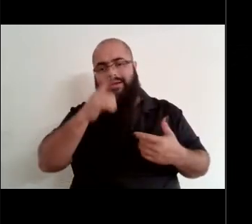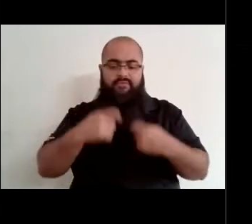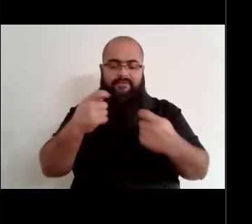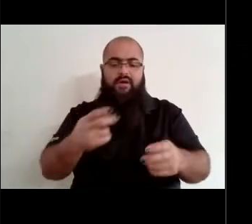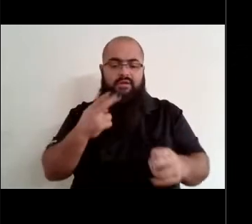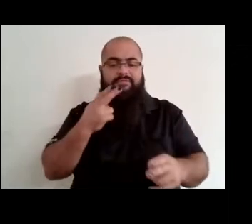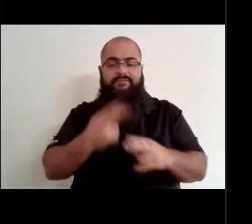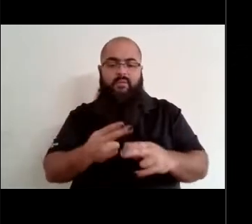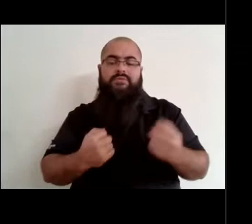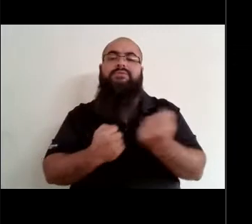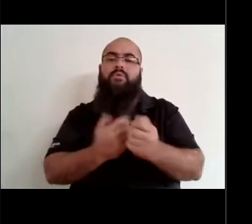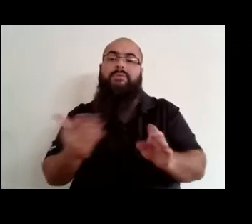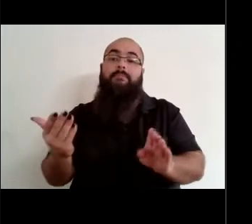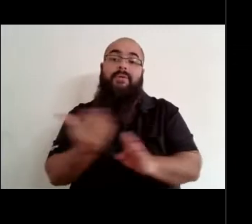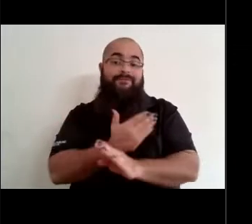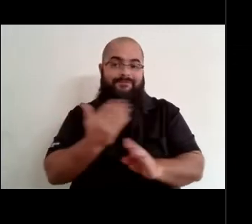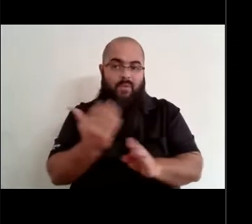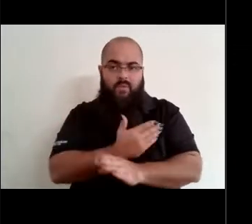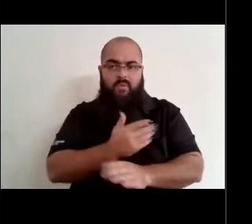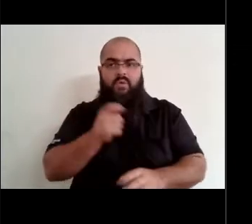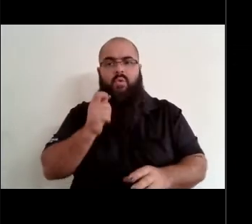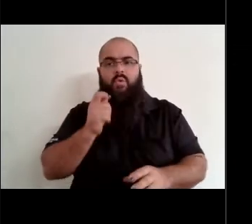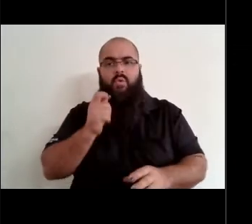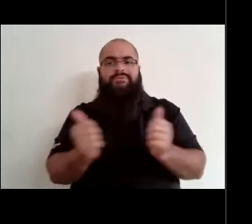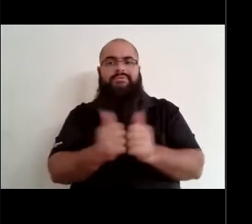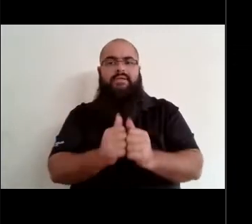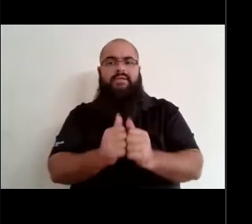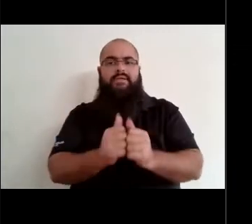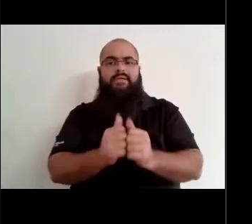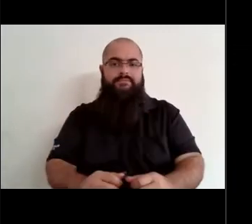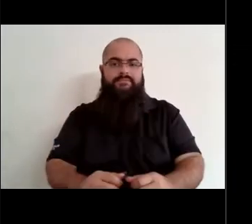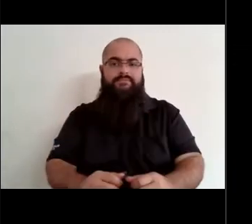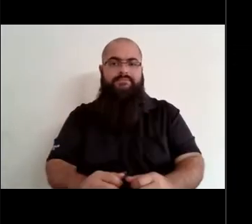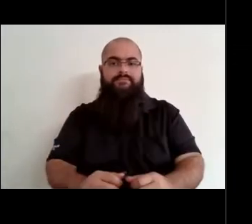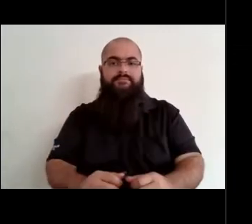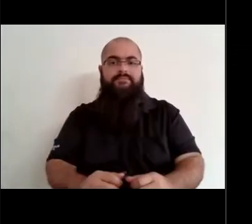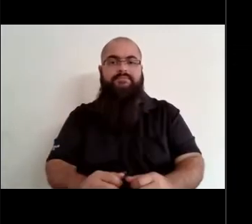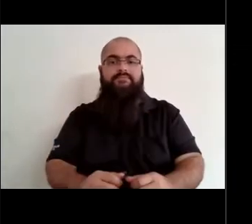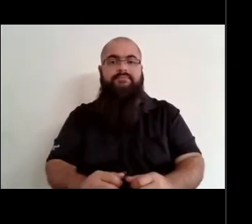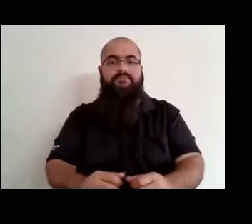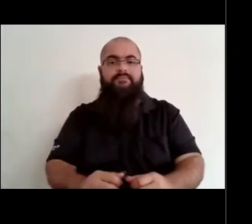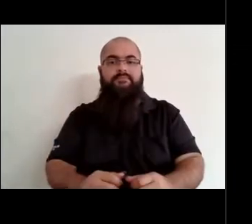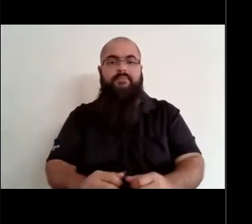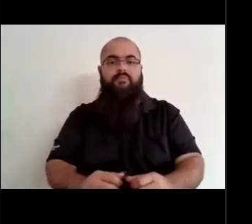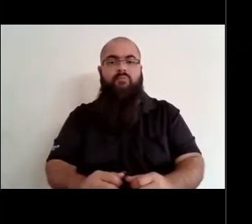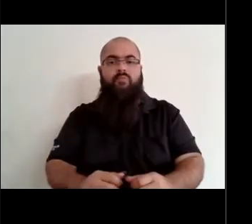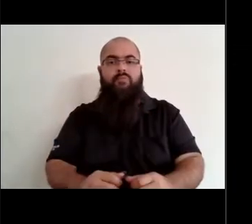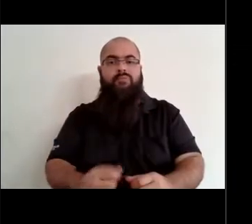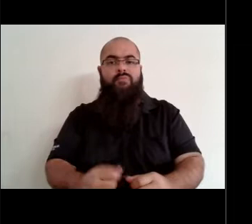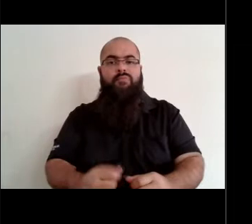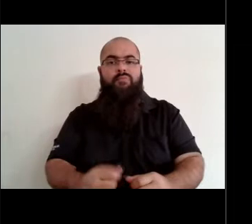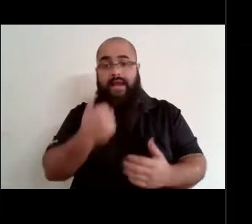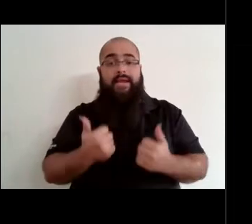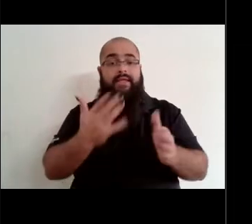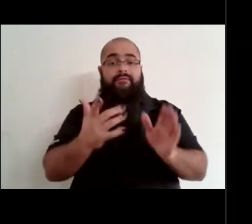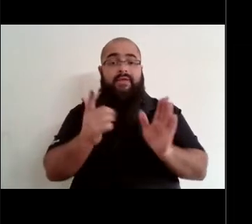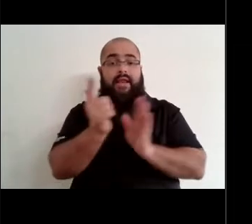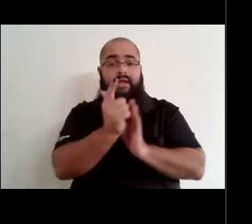My role is quite broad. We're doing a lot of risk assessments, safety planning, so including nor court appearances, but this can be safety planning at home as well.